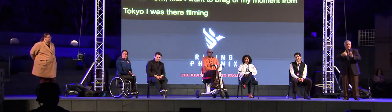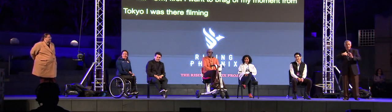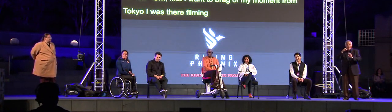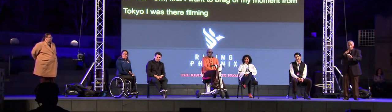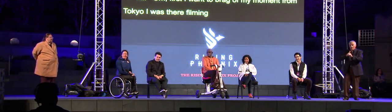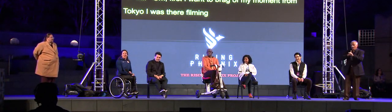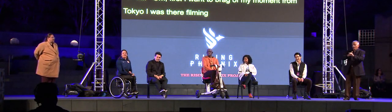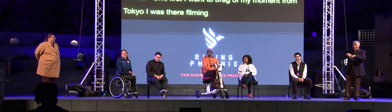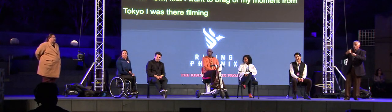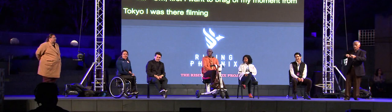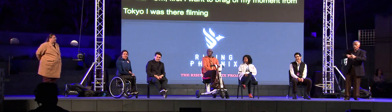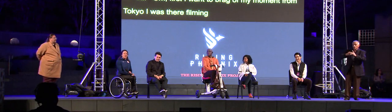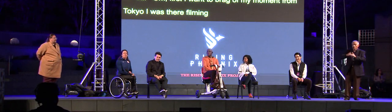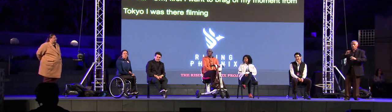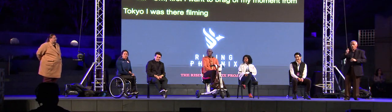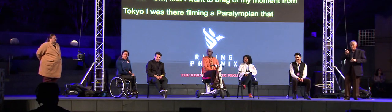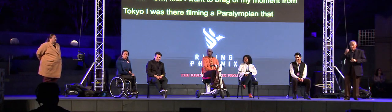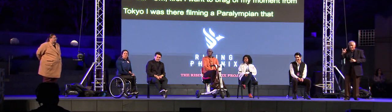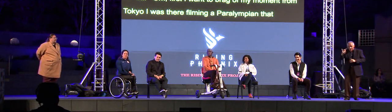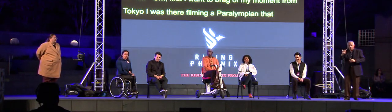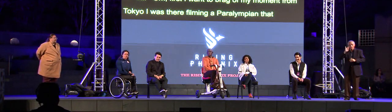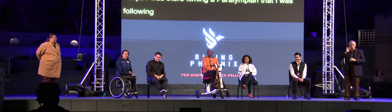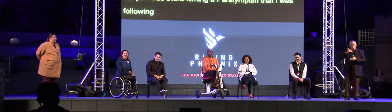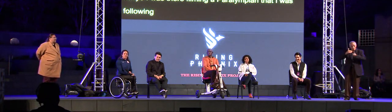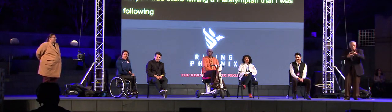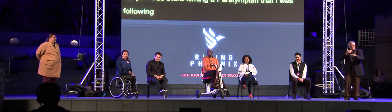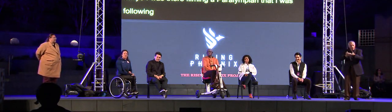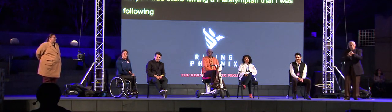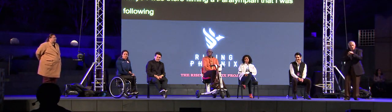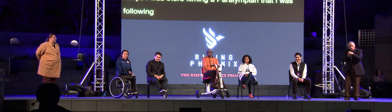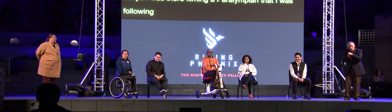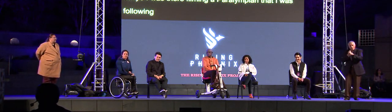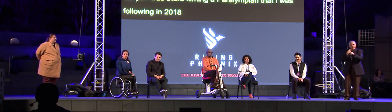So going through the whole thing and the disappointments and the excitement.